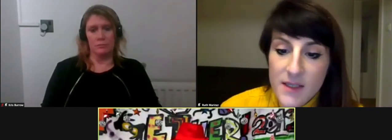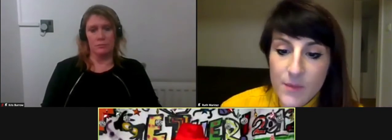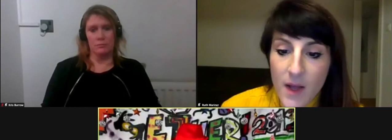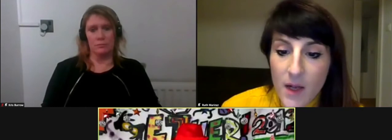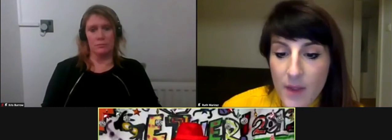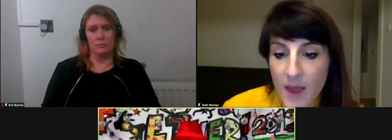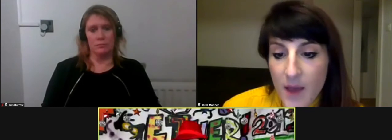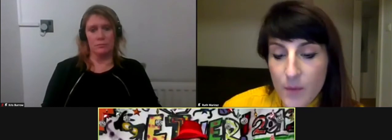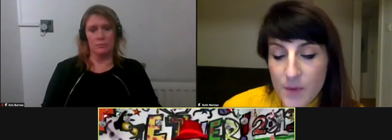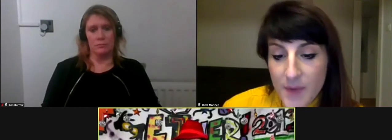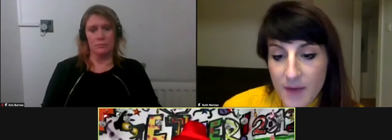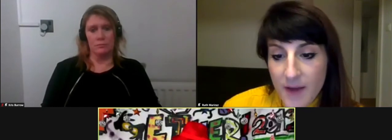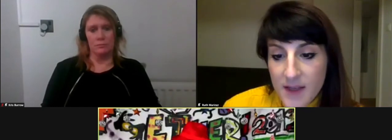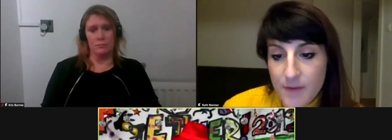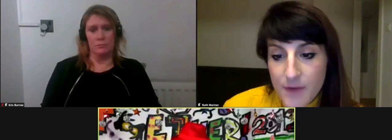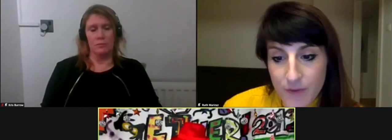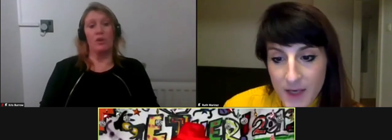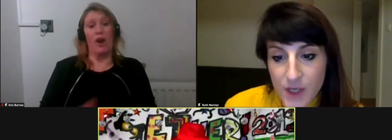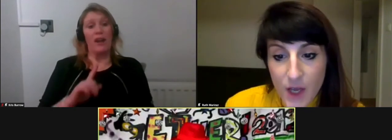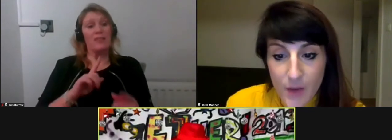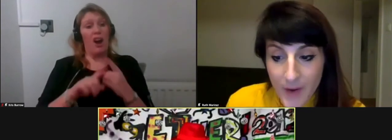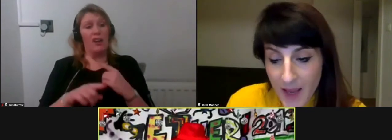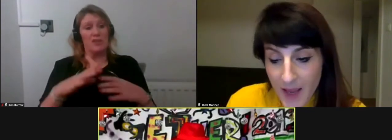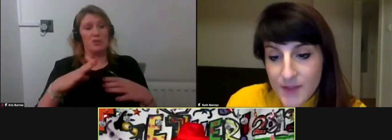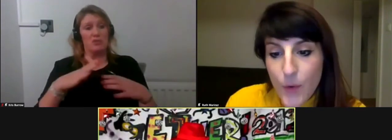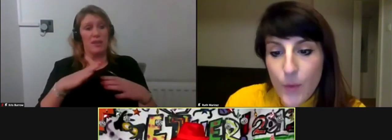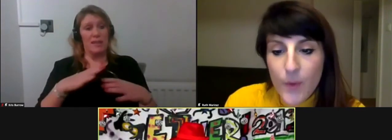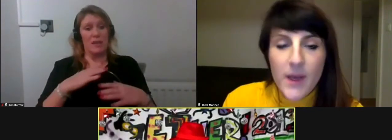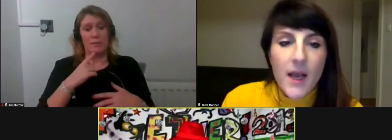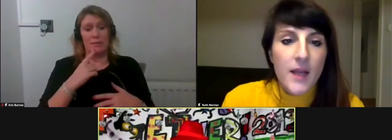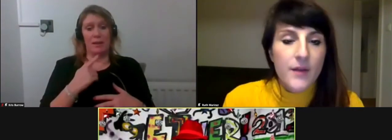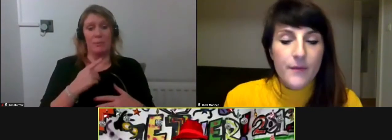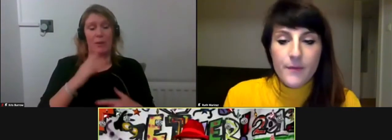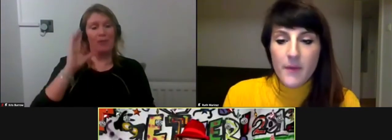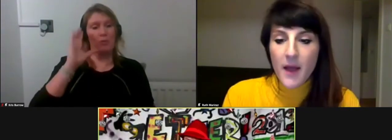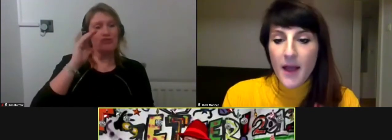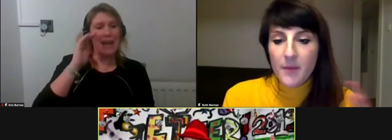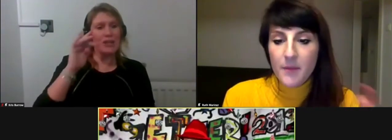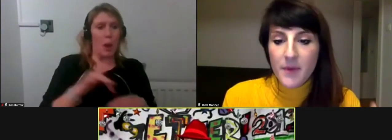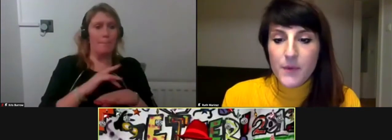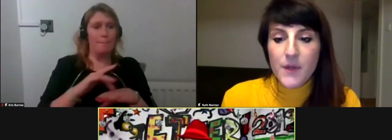well, whether it would be effective as a radio play. So we are kind of, people so